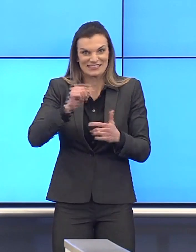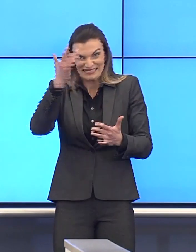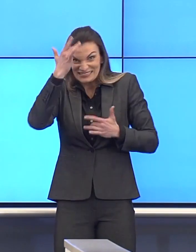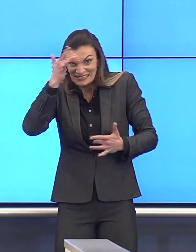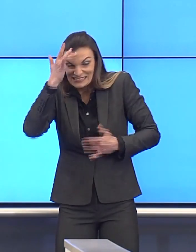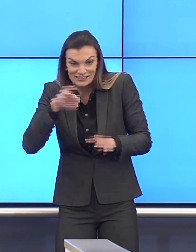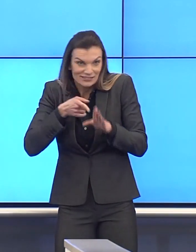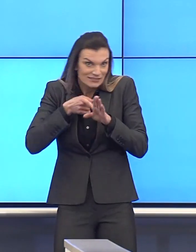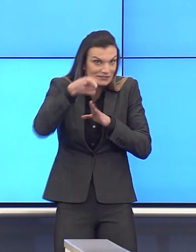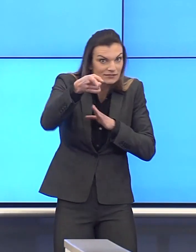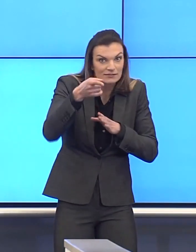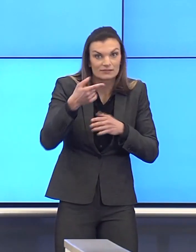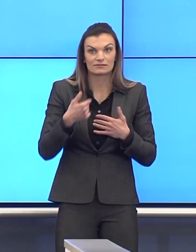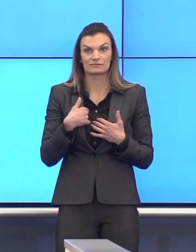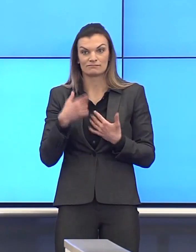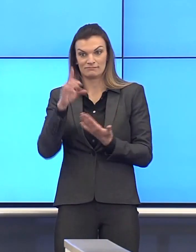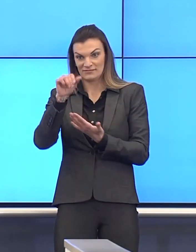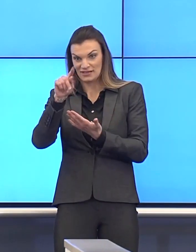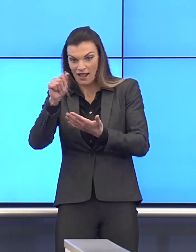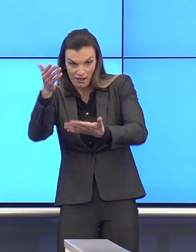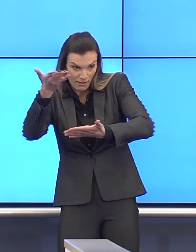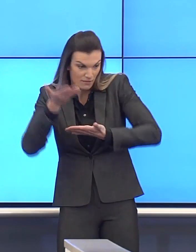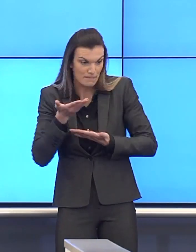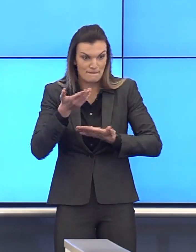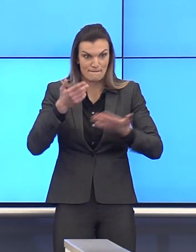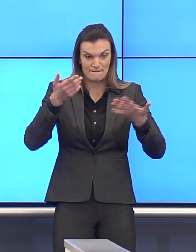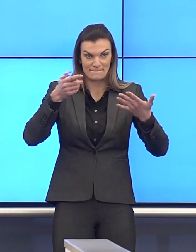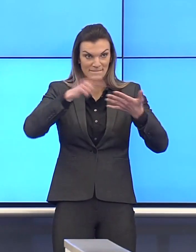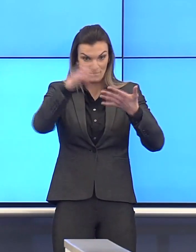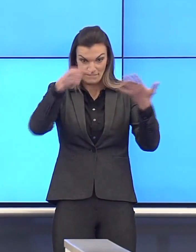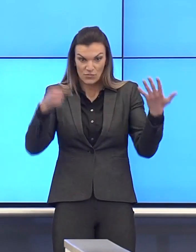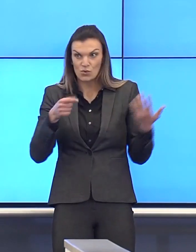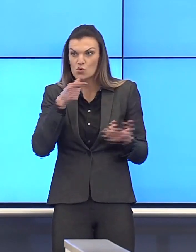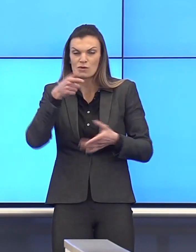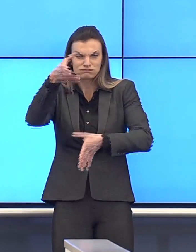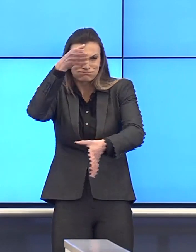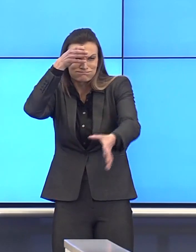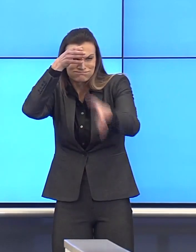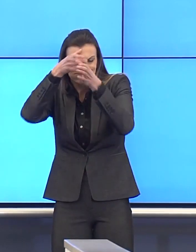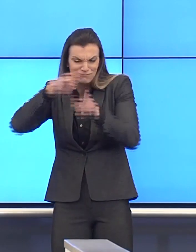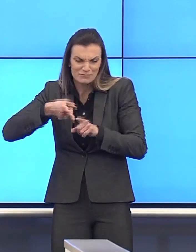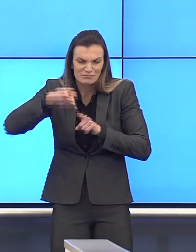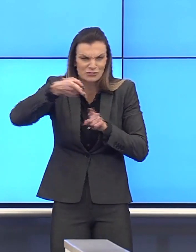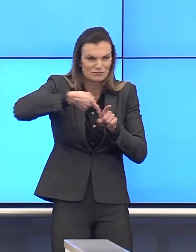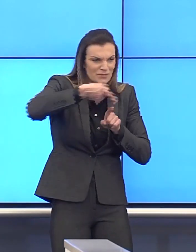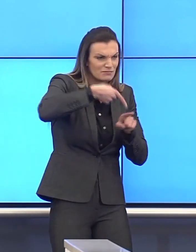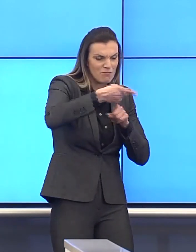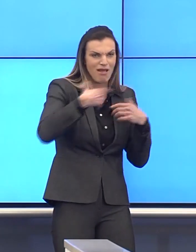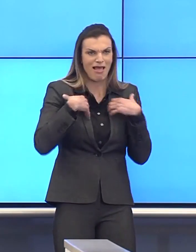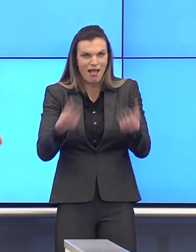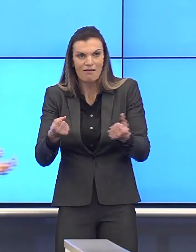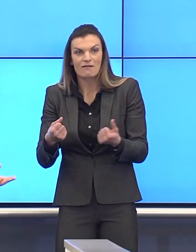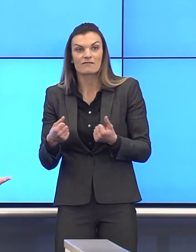THIS IS SCIENCE, AND THIS IS THE PRACTICE OF EPIDEMIOLOGY AND I AM LISTENING TO THE BEST MINDS